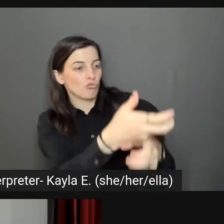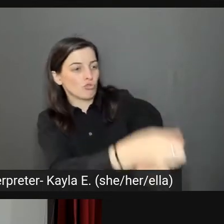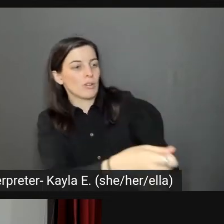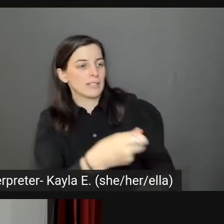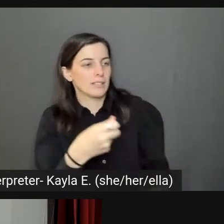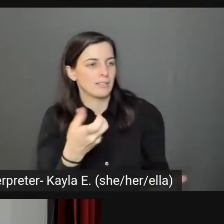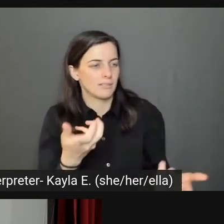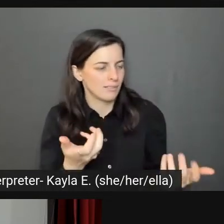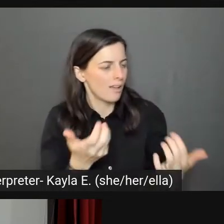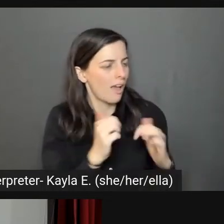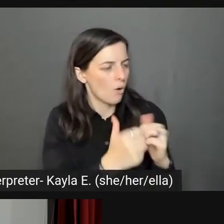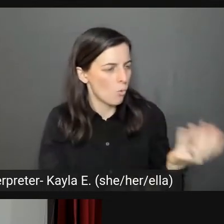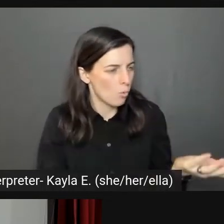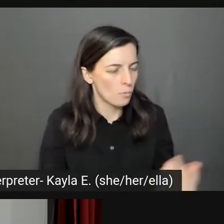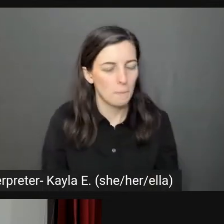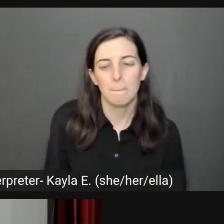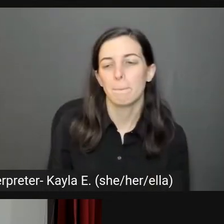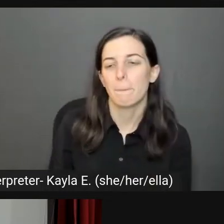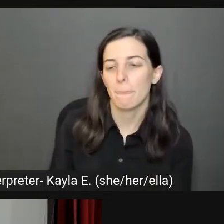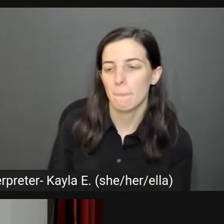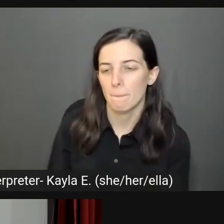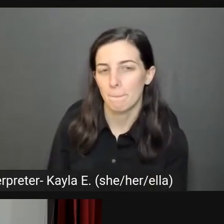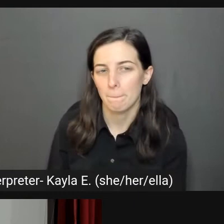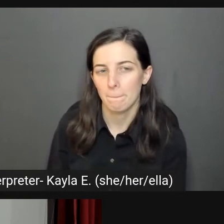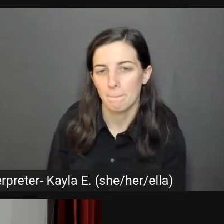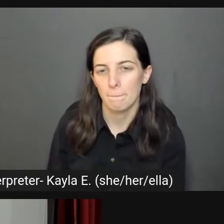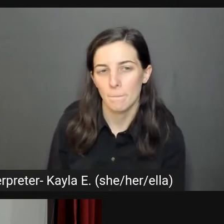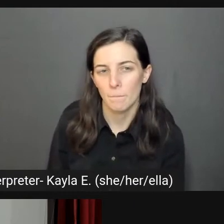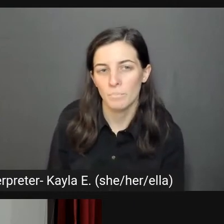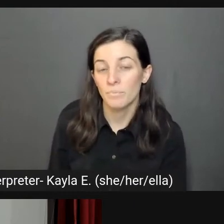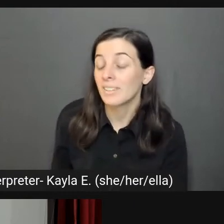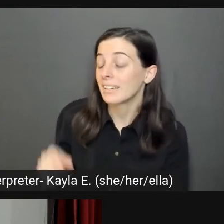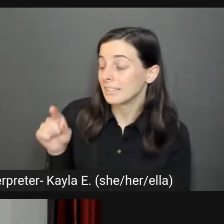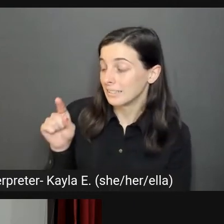It's such a great point because this is where we're coming to.